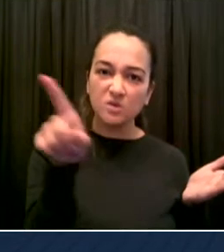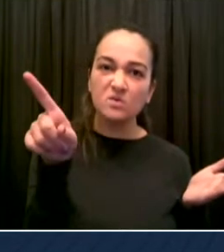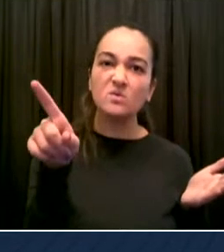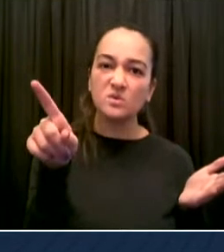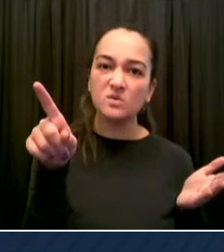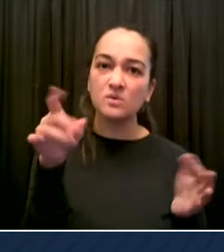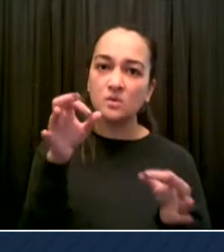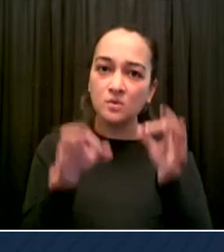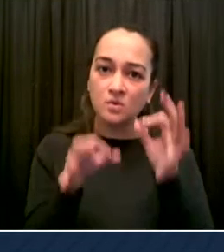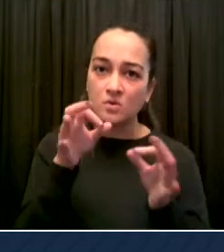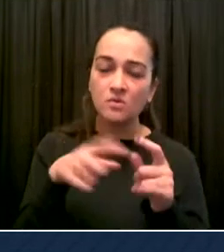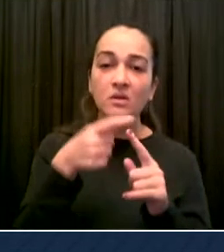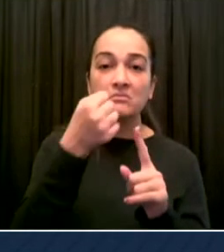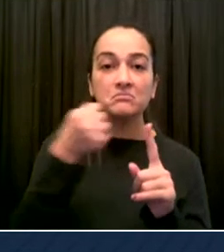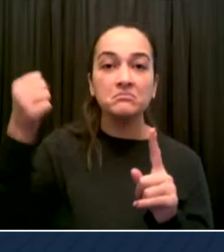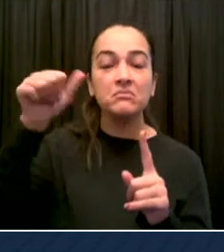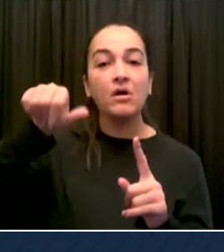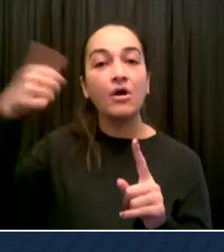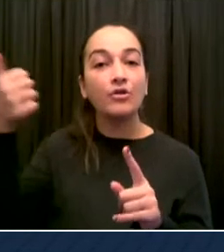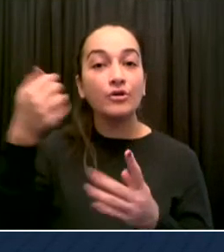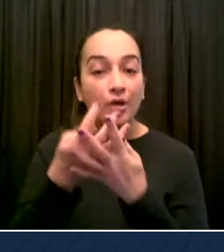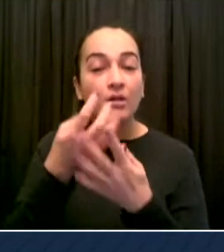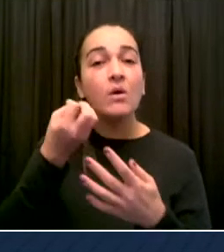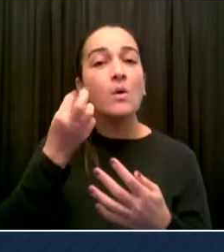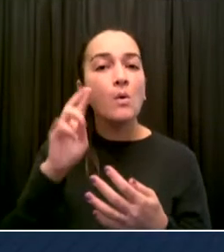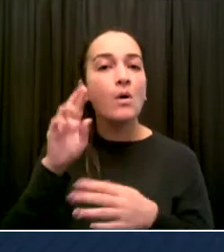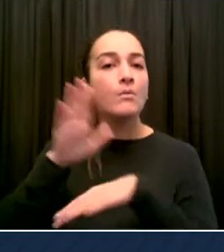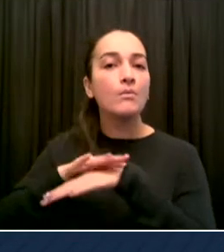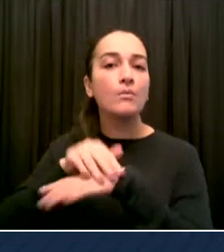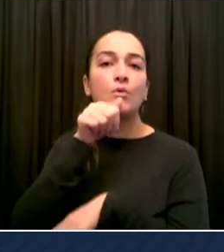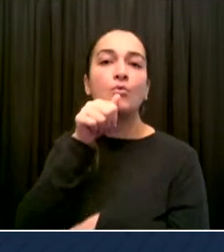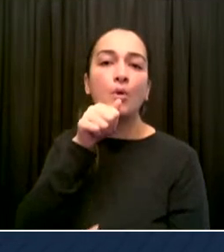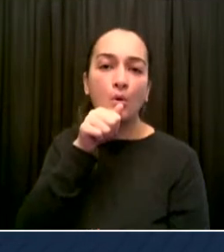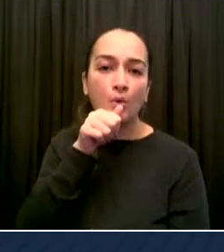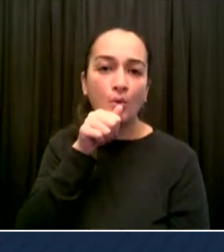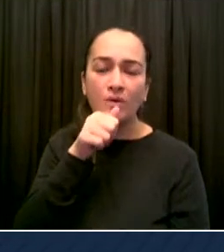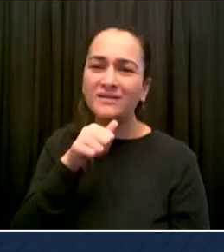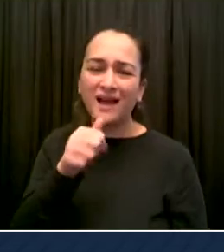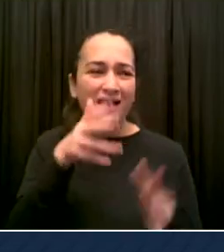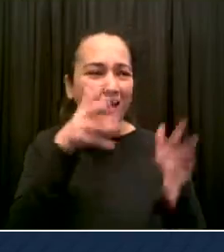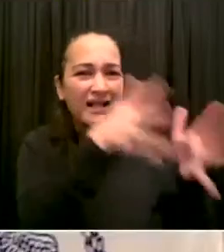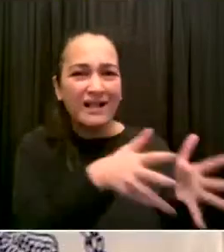WILL HELP RELIEVE PRESSURE ON THE SITUATION IN A SAFE, SMART